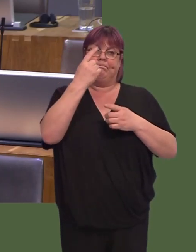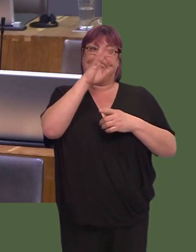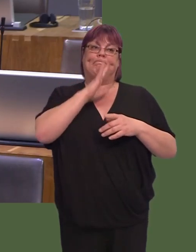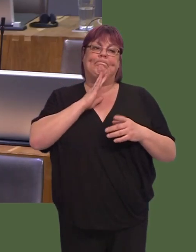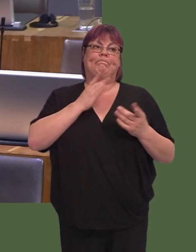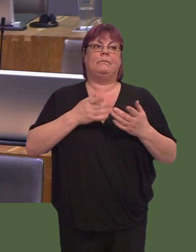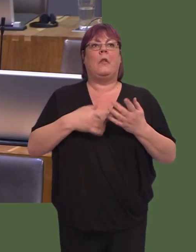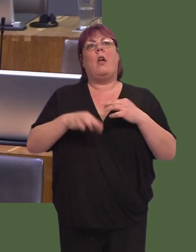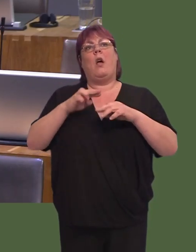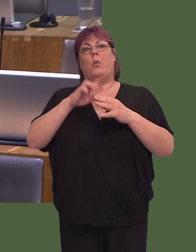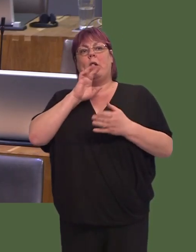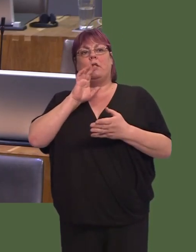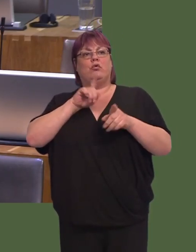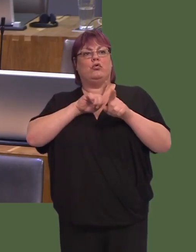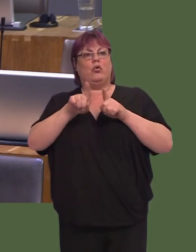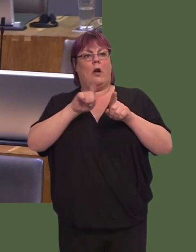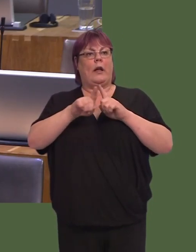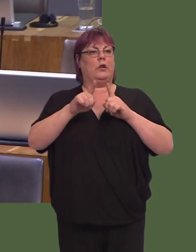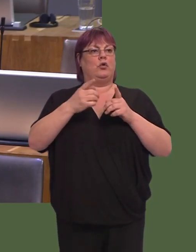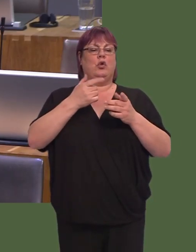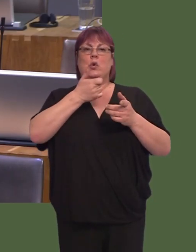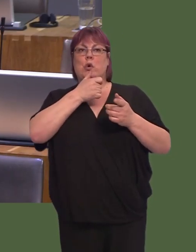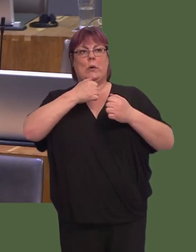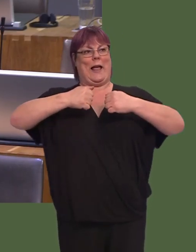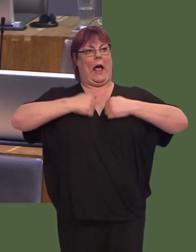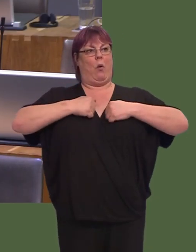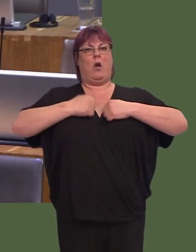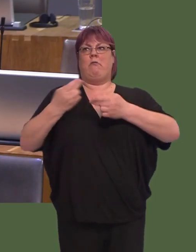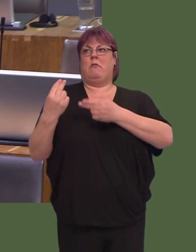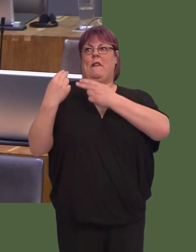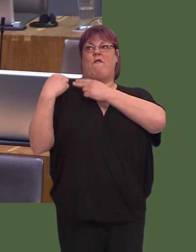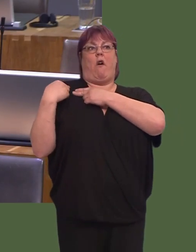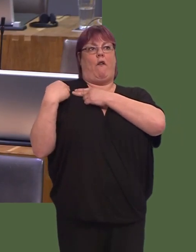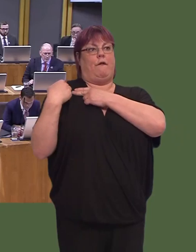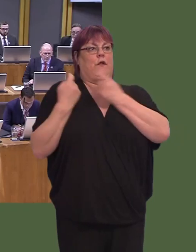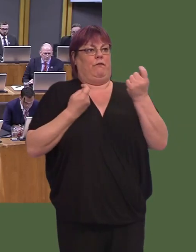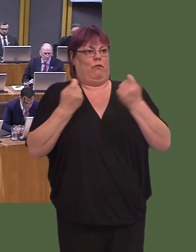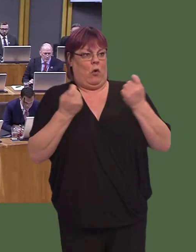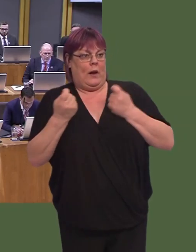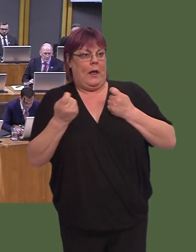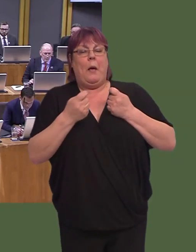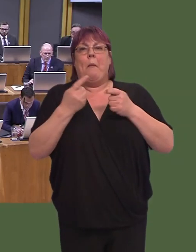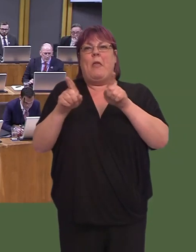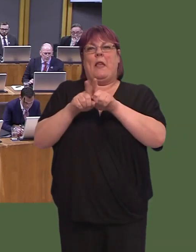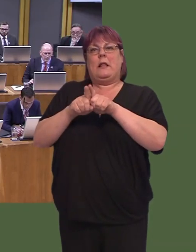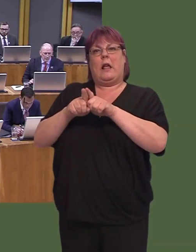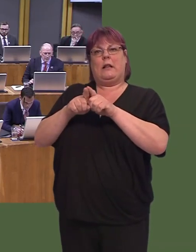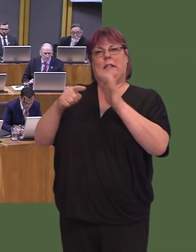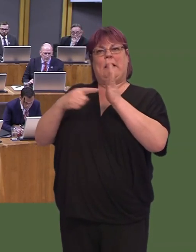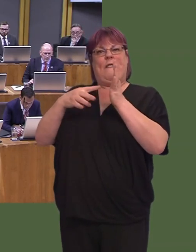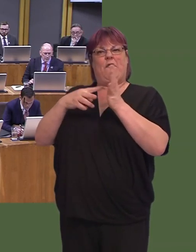is within the powers at our disposal. But, for example, in areas such as broadcasting, we don't have all of the powers we need, but